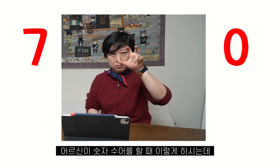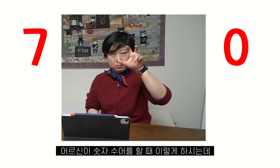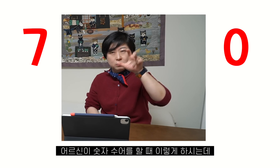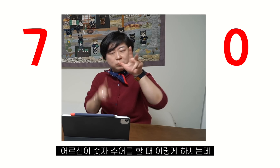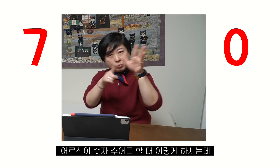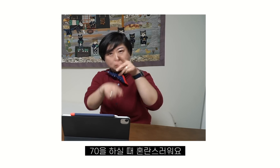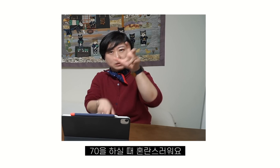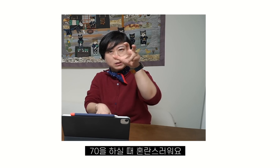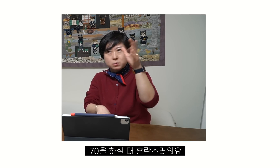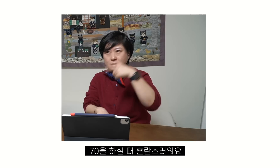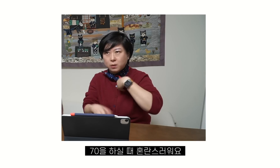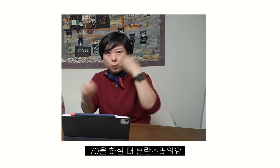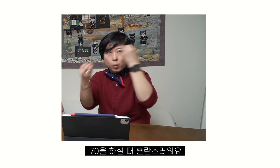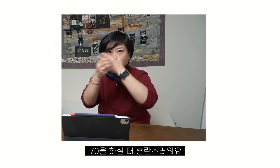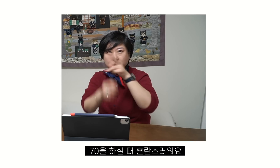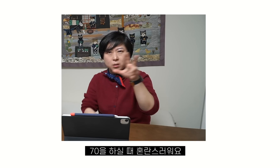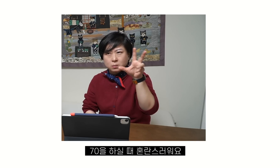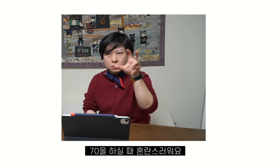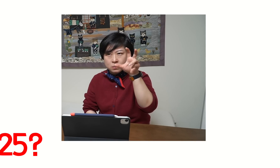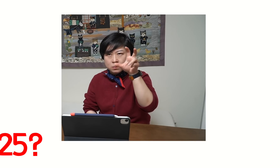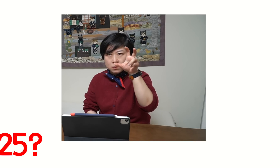but when he says 70, it's confusing.